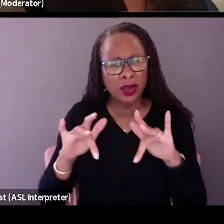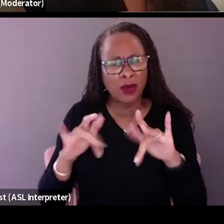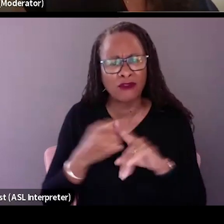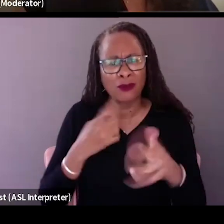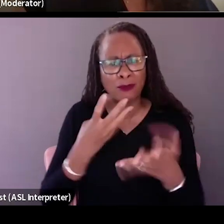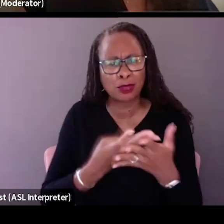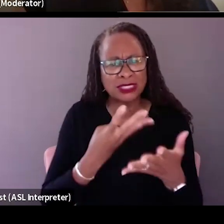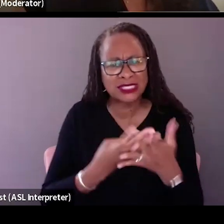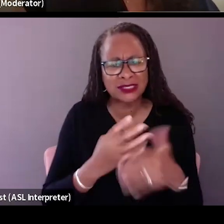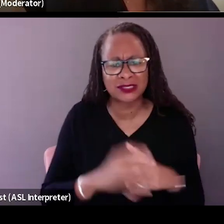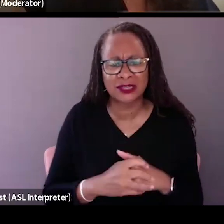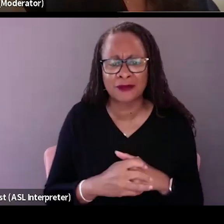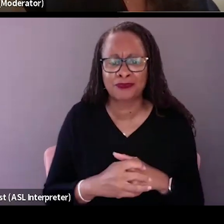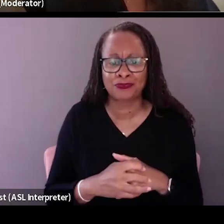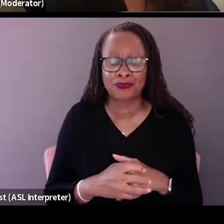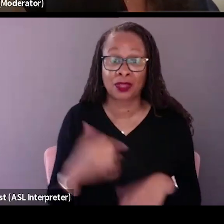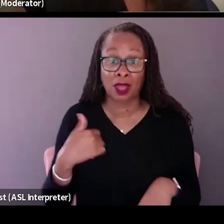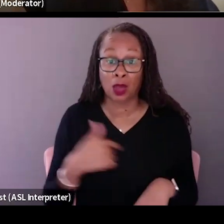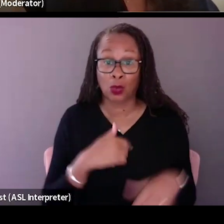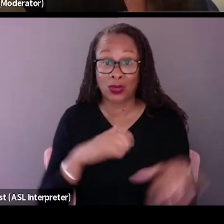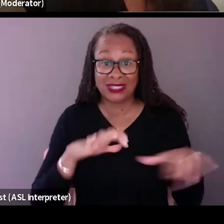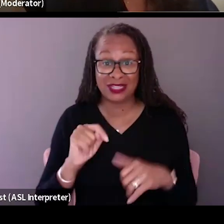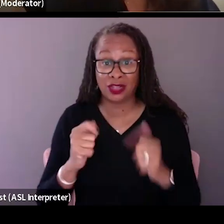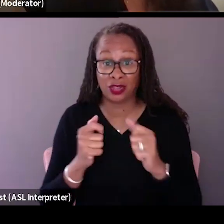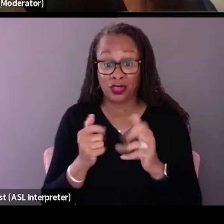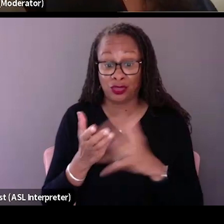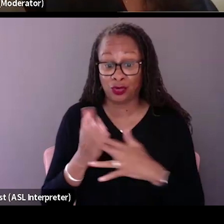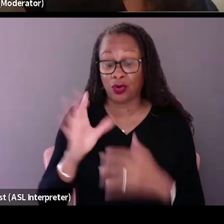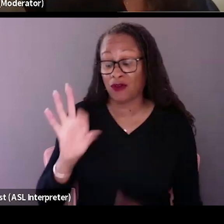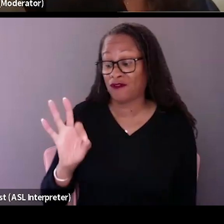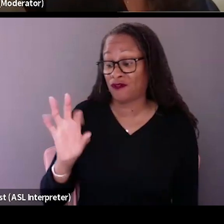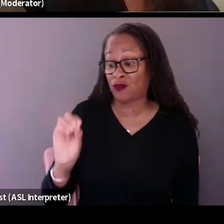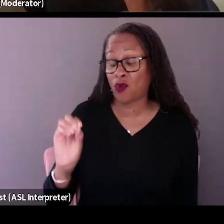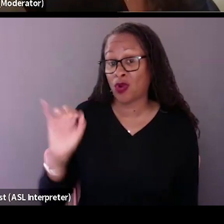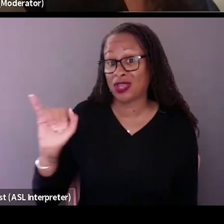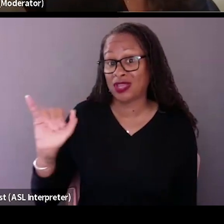We did it through FOIA with Freedom of Information Act. So we've done that before.